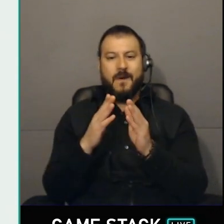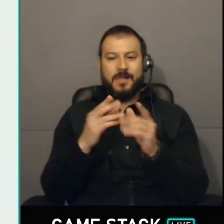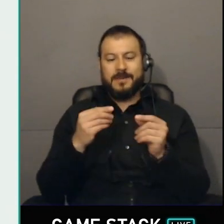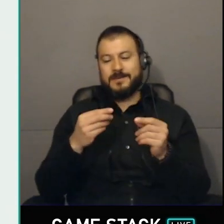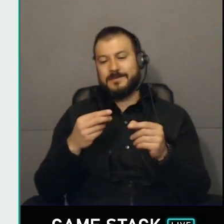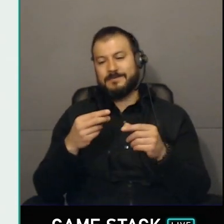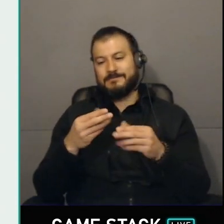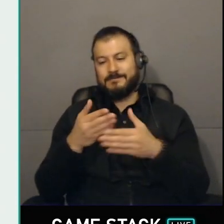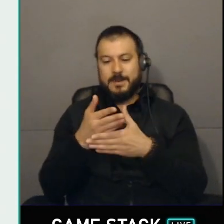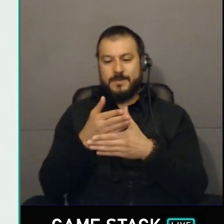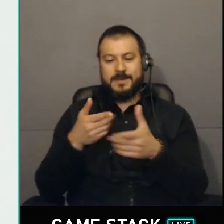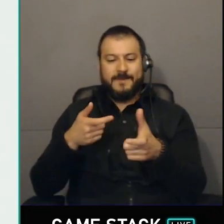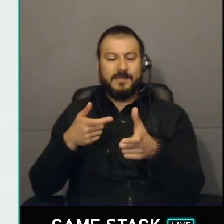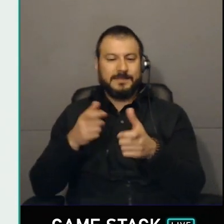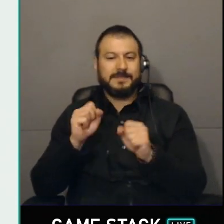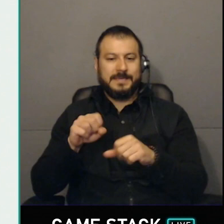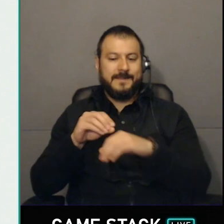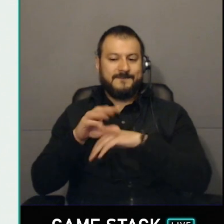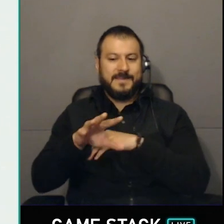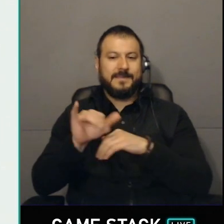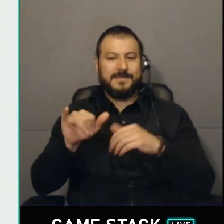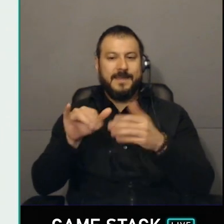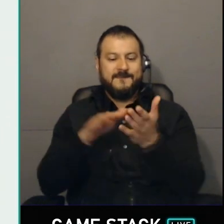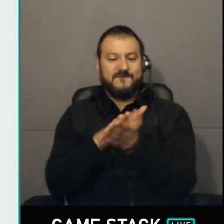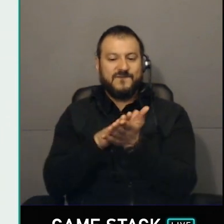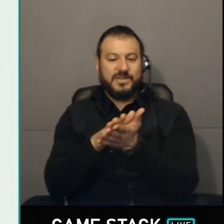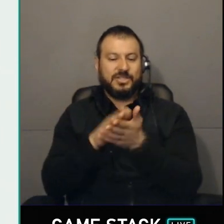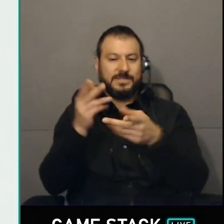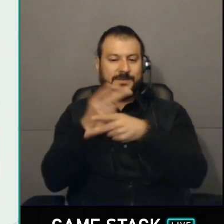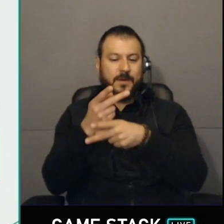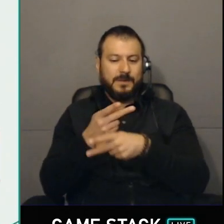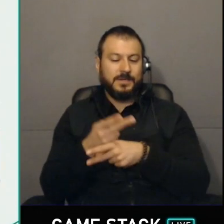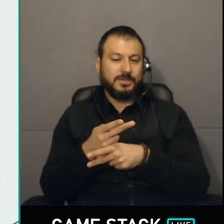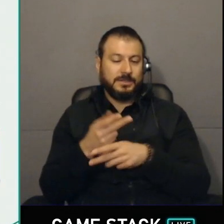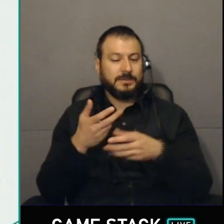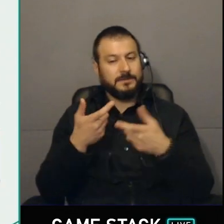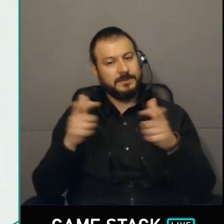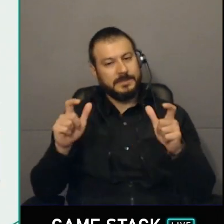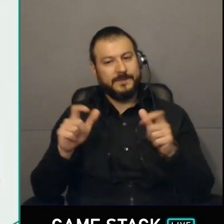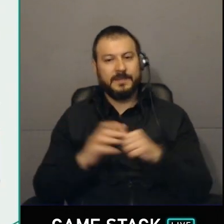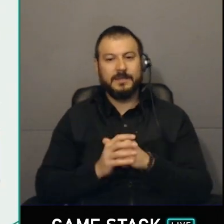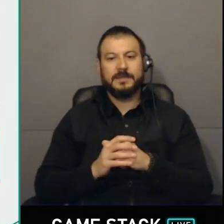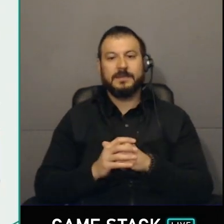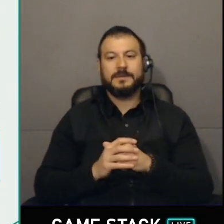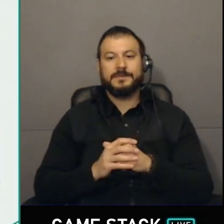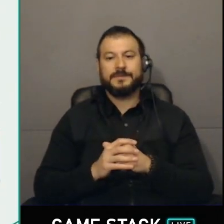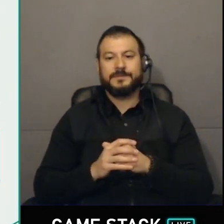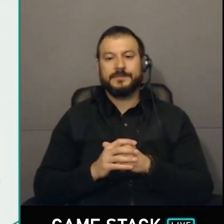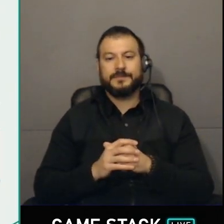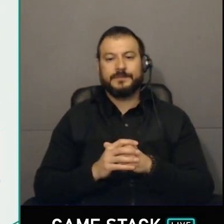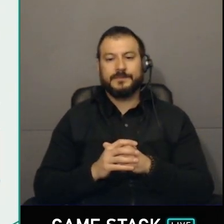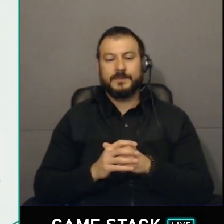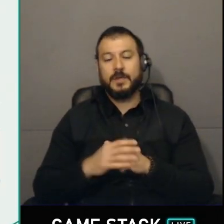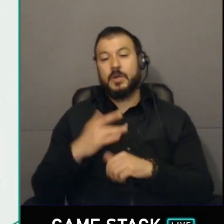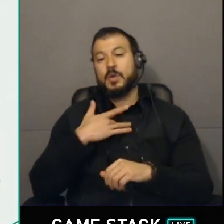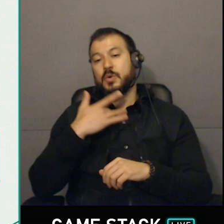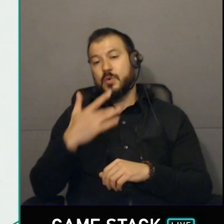the friction calculations quite significantly. Okay, normally we solve this problem with extra state,